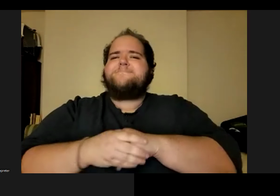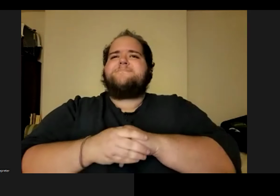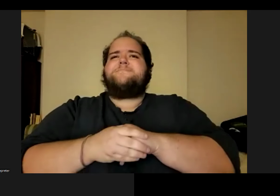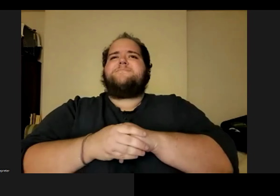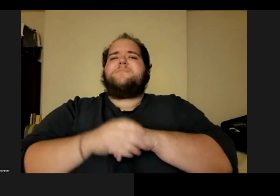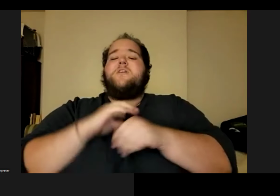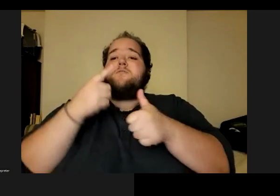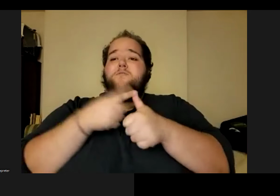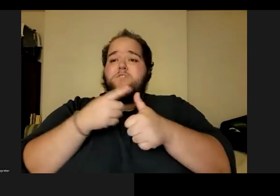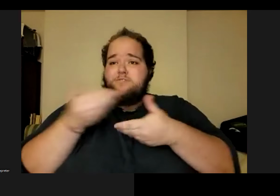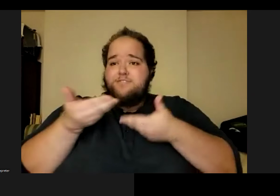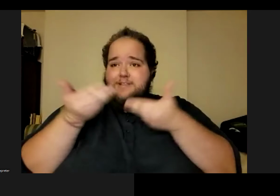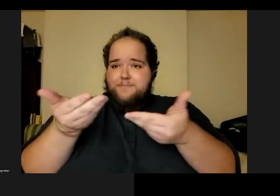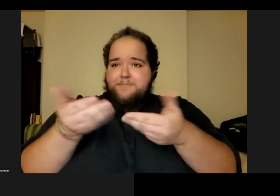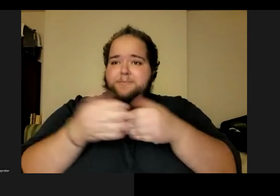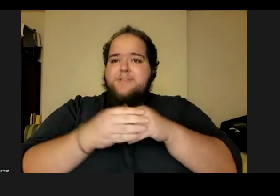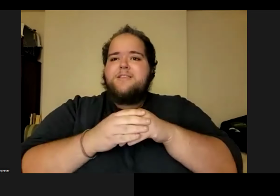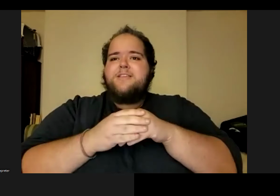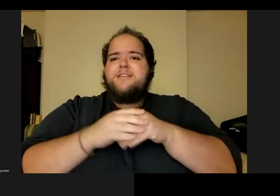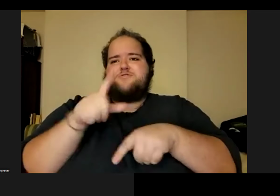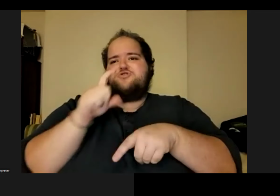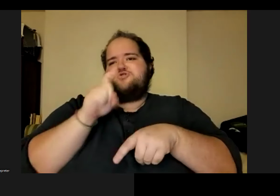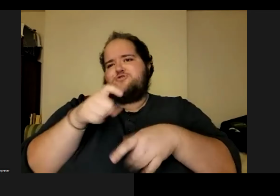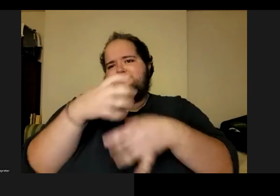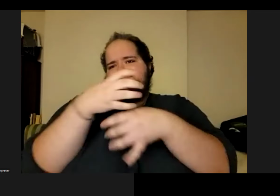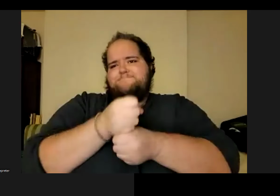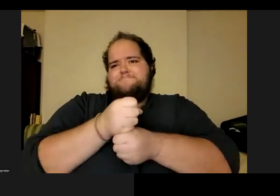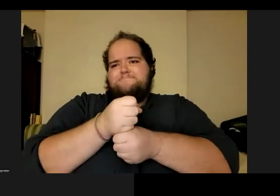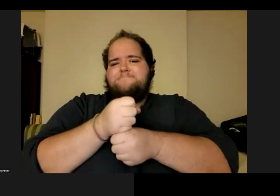is to be concise. So like trying to get to the point,